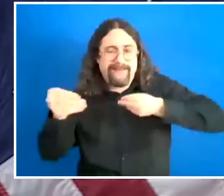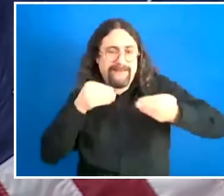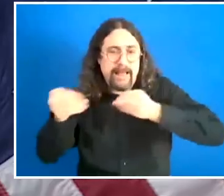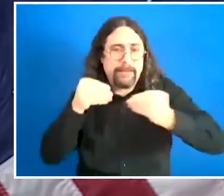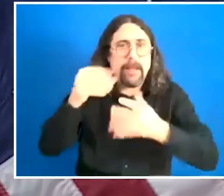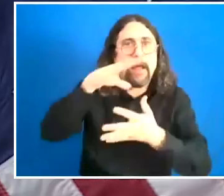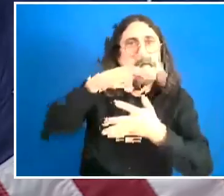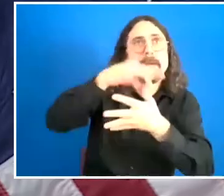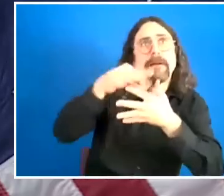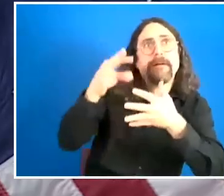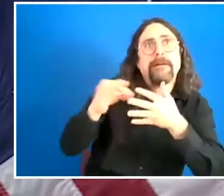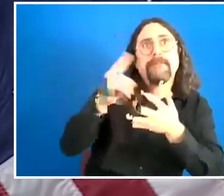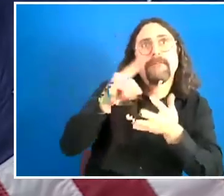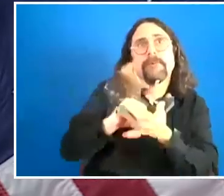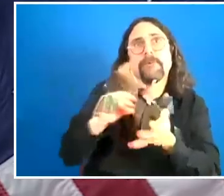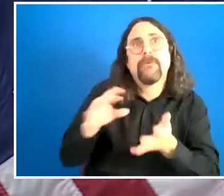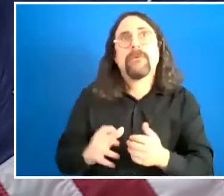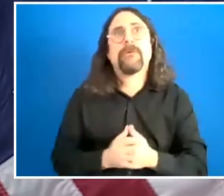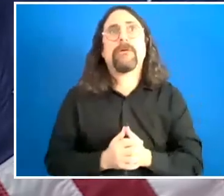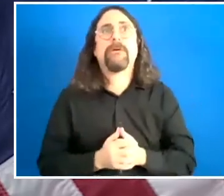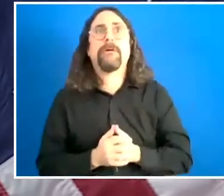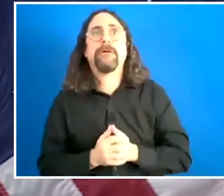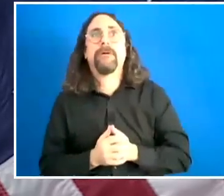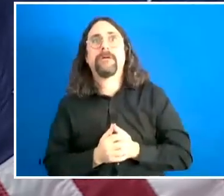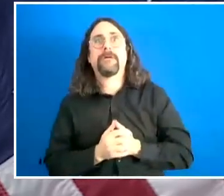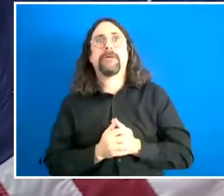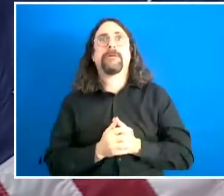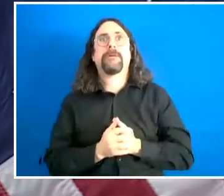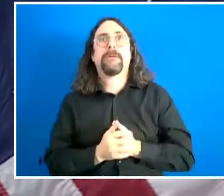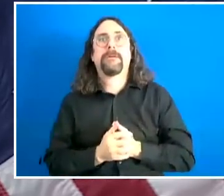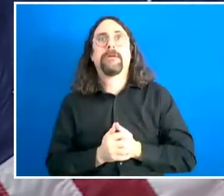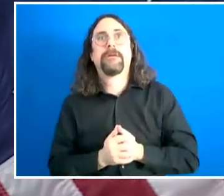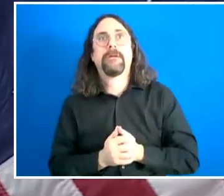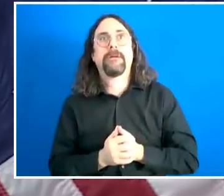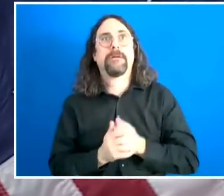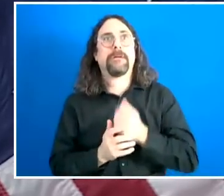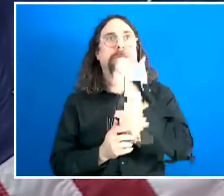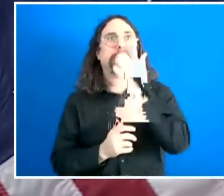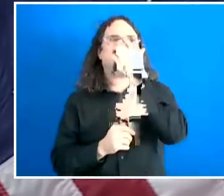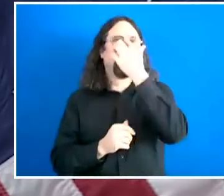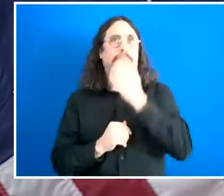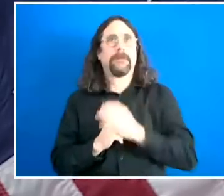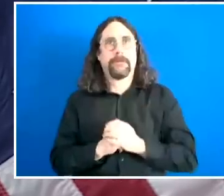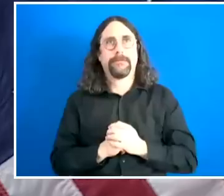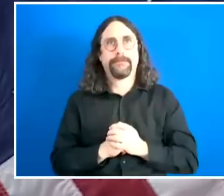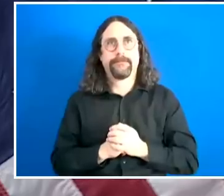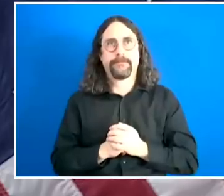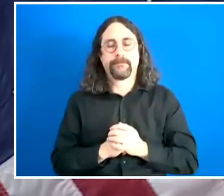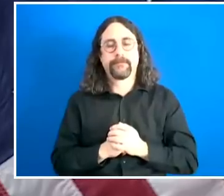DON'T NEED SUMMER SCOOHL AND THESE DO NEED SUMMER SCHOOL. WE HAVE A MUCH BIGGER SET OF KIDS WHO ARE GOI NGTO NEED